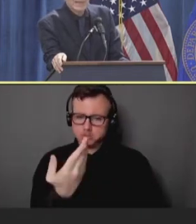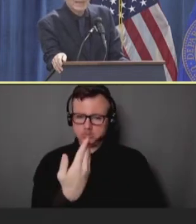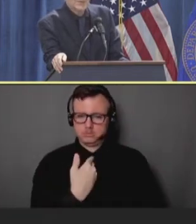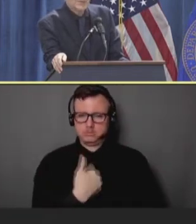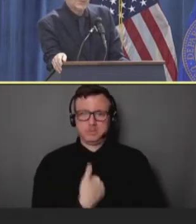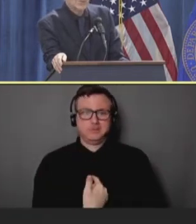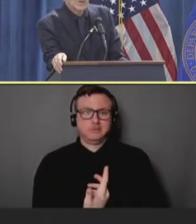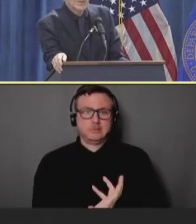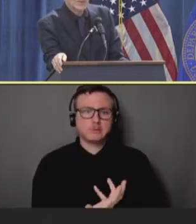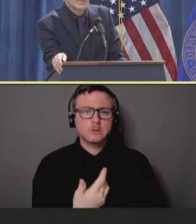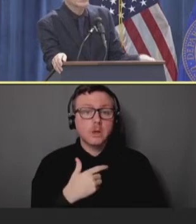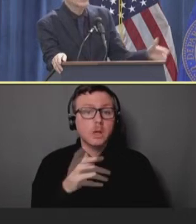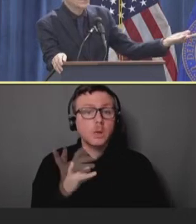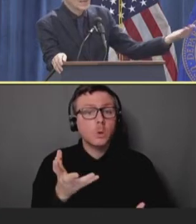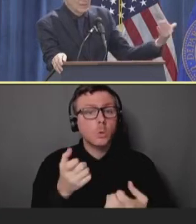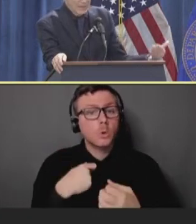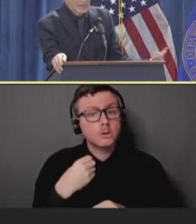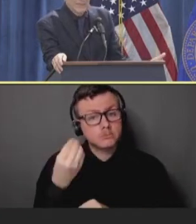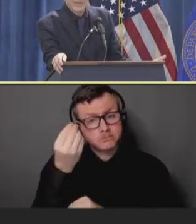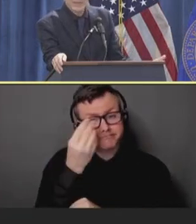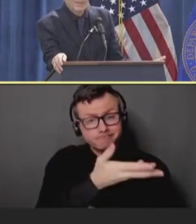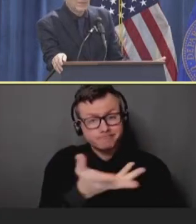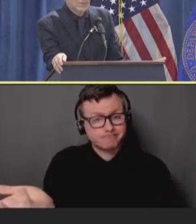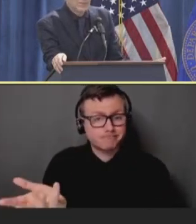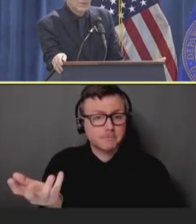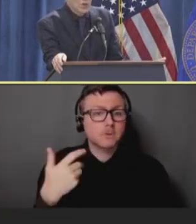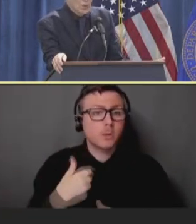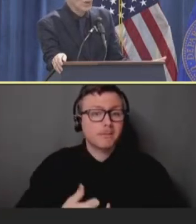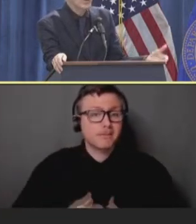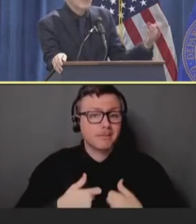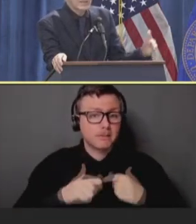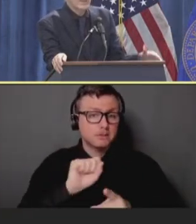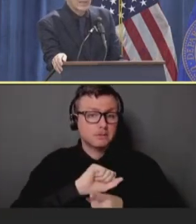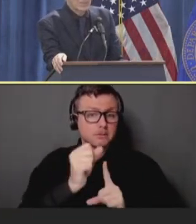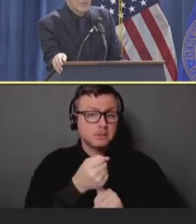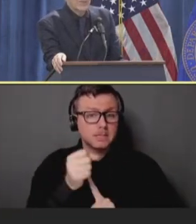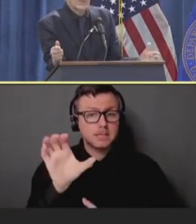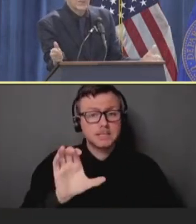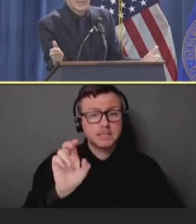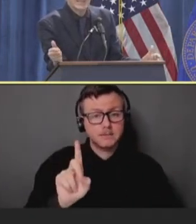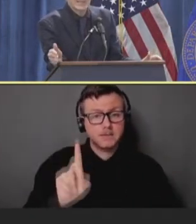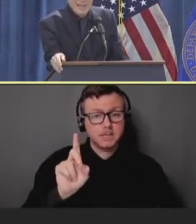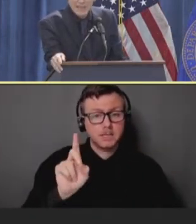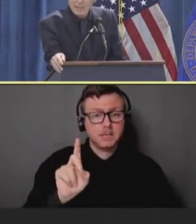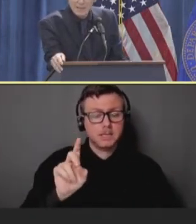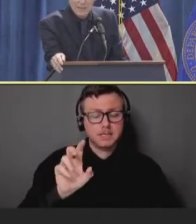And I would just want to say we're now in living in a situation where cVDPV is raising its head again.